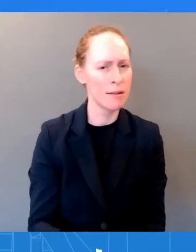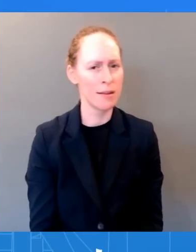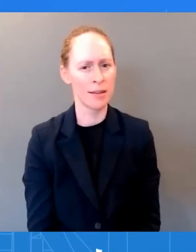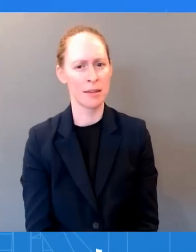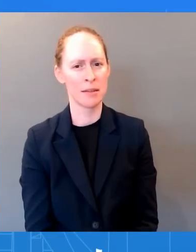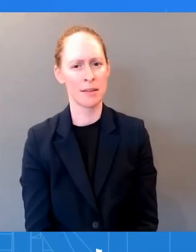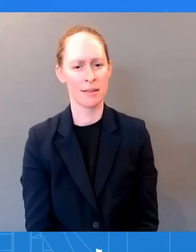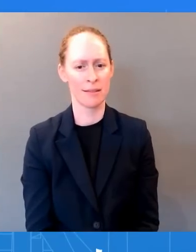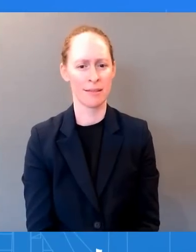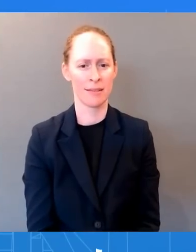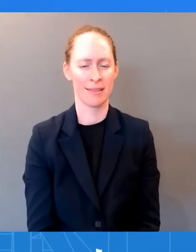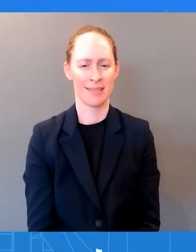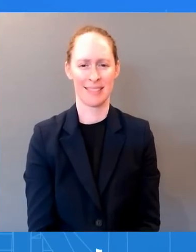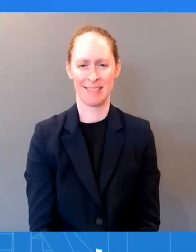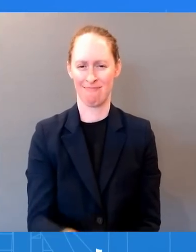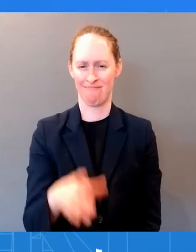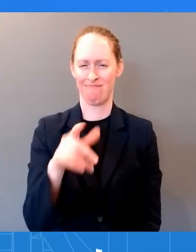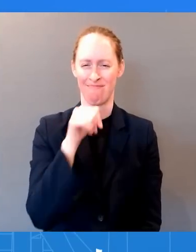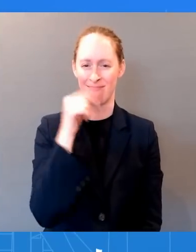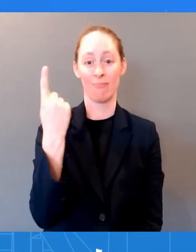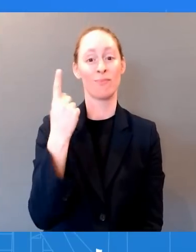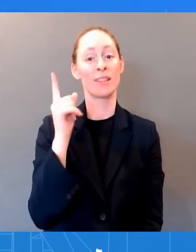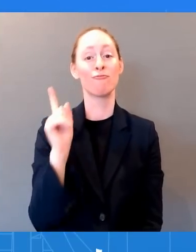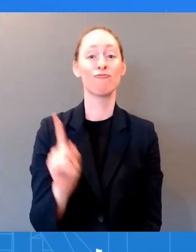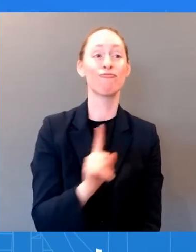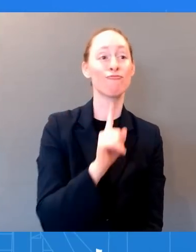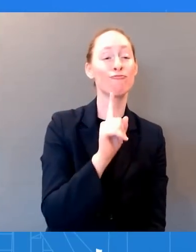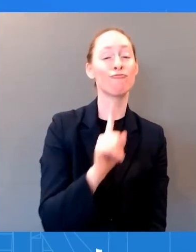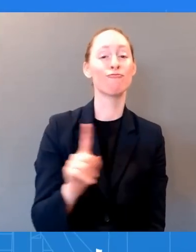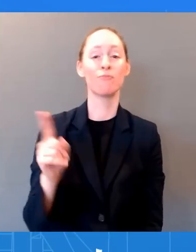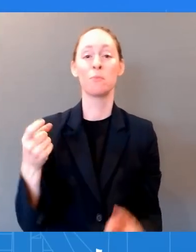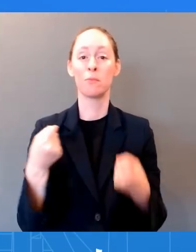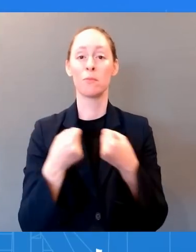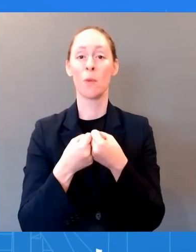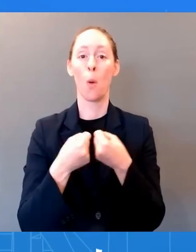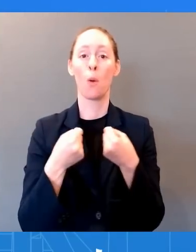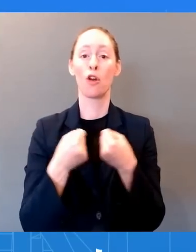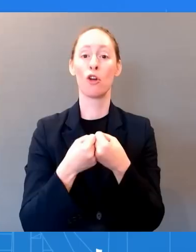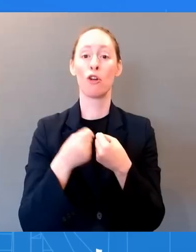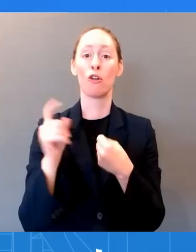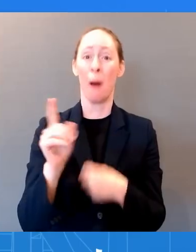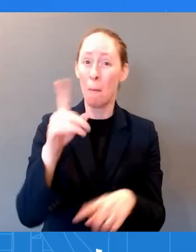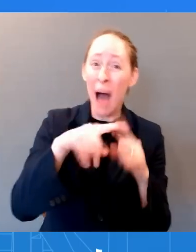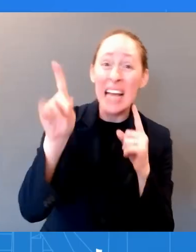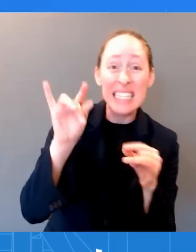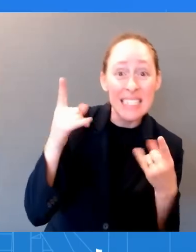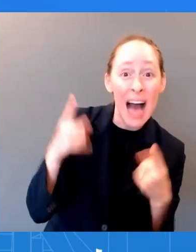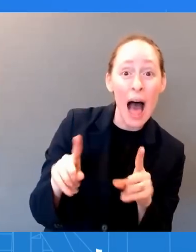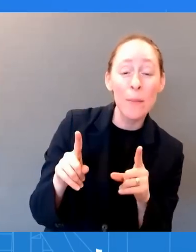that's not -- that's not how -- The Press: That's exactly what's happening. Ms. Jean-Pierre: We -- look -- The Press: Thousands of people are walking in a day.